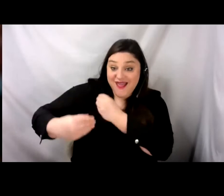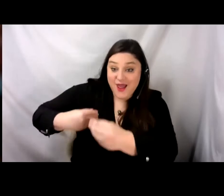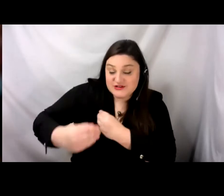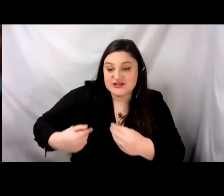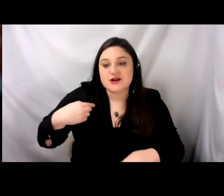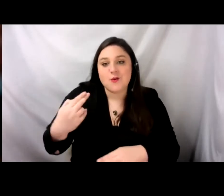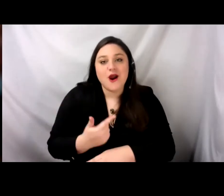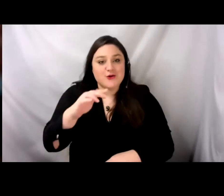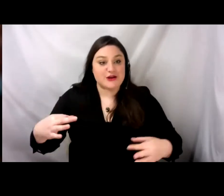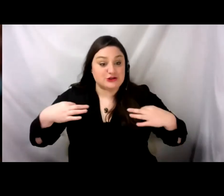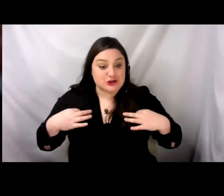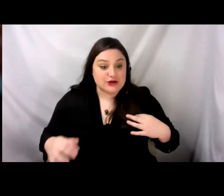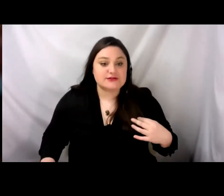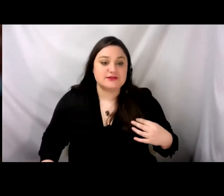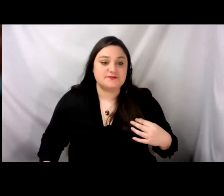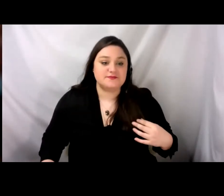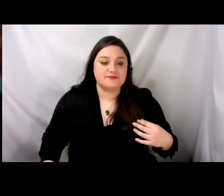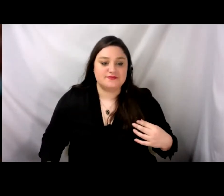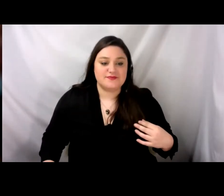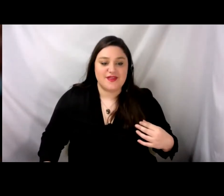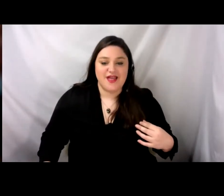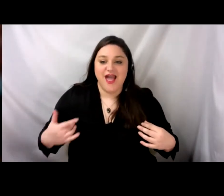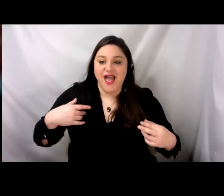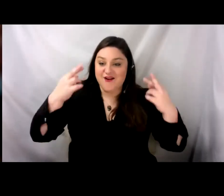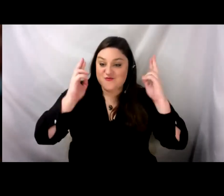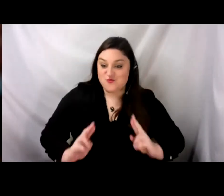I have ombre full locks and I'm sitting in my living room that is blurred